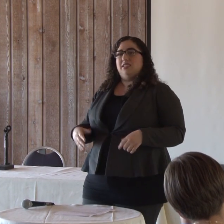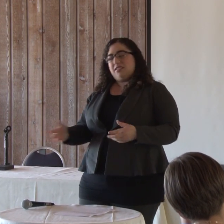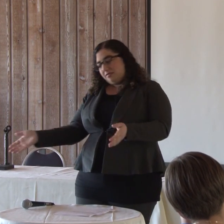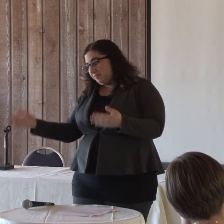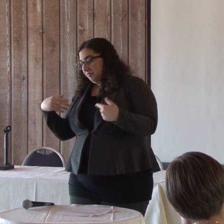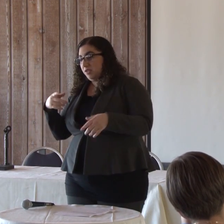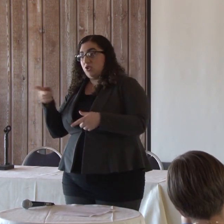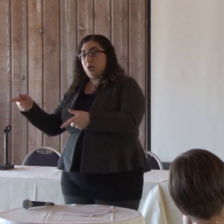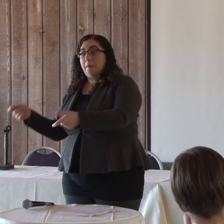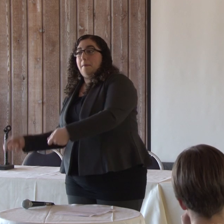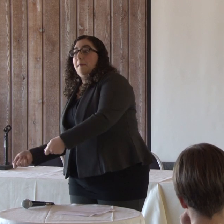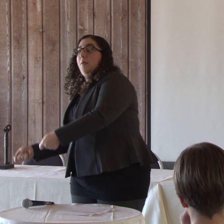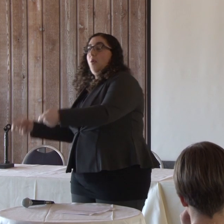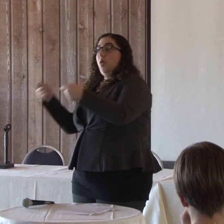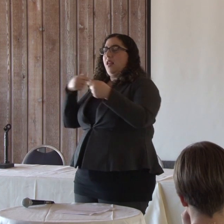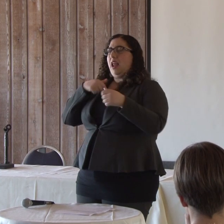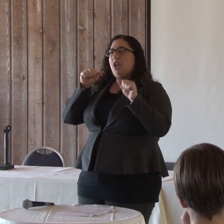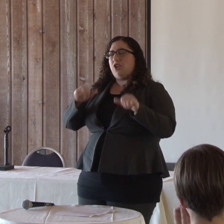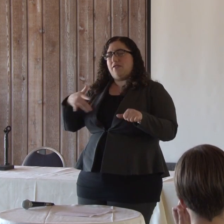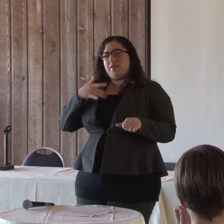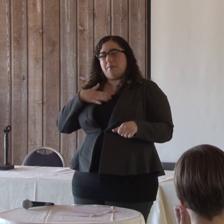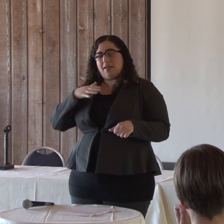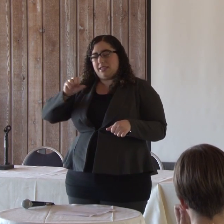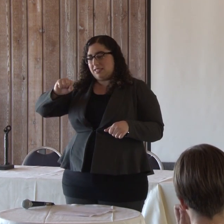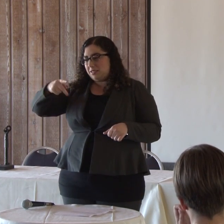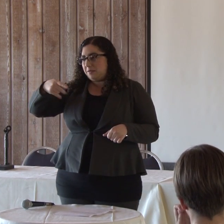I was just complaining as some type of person that was in there just to